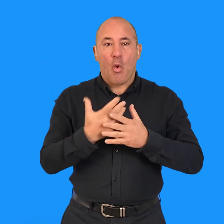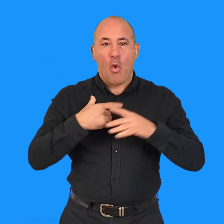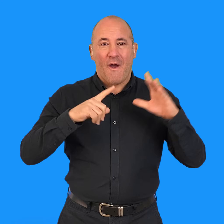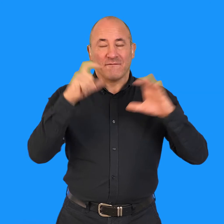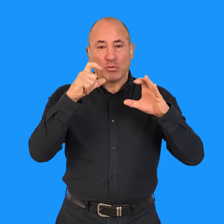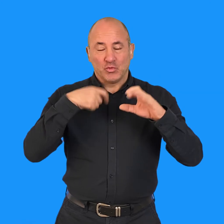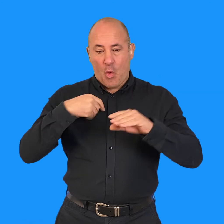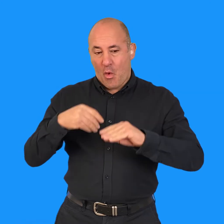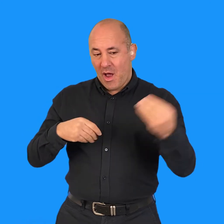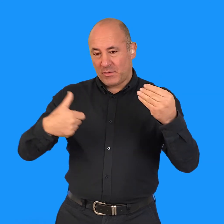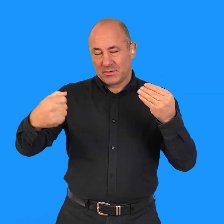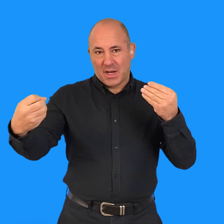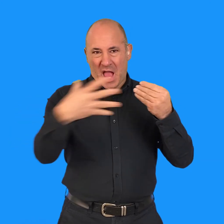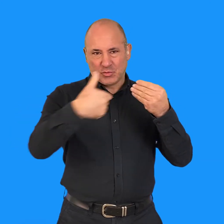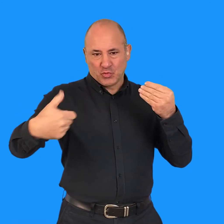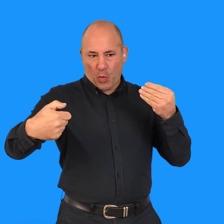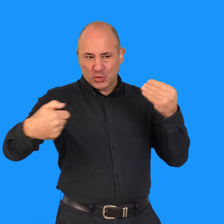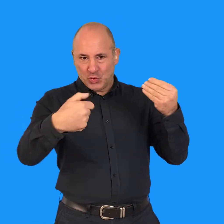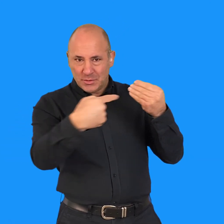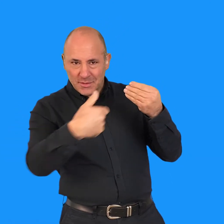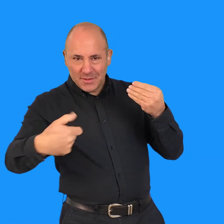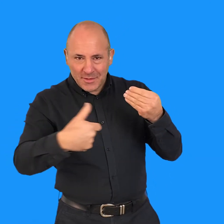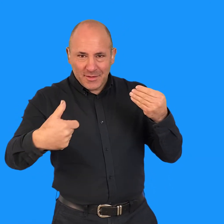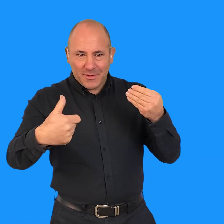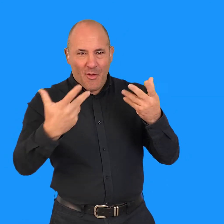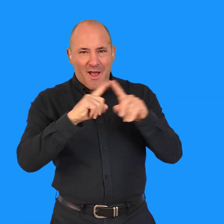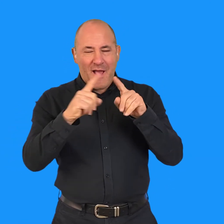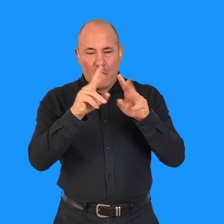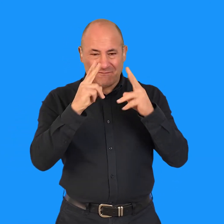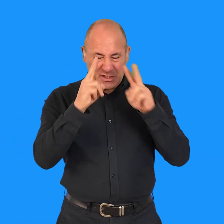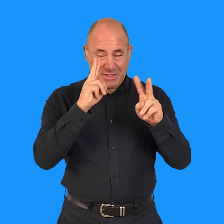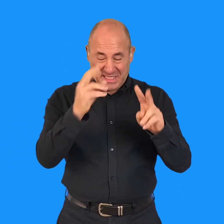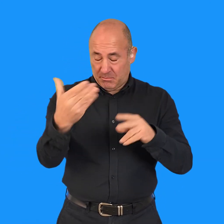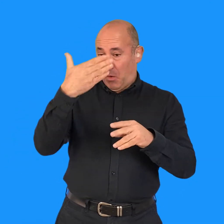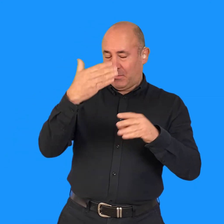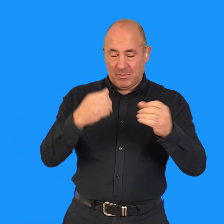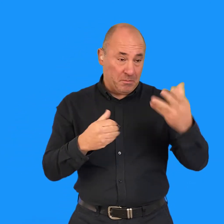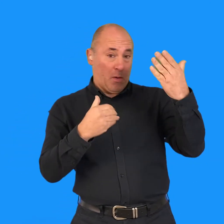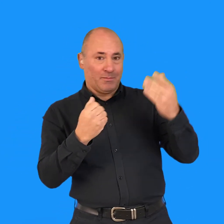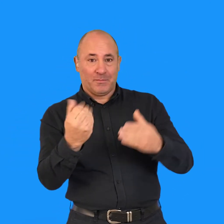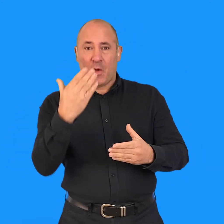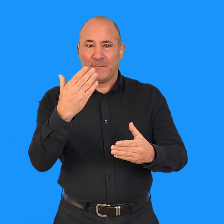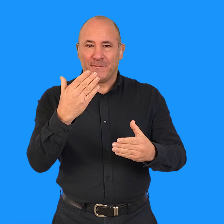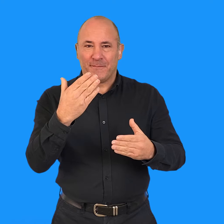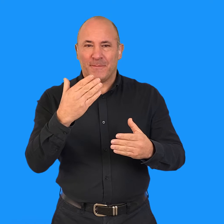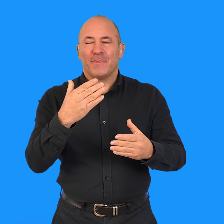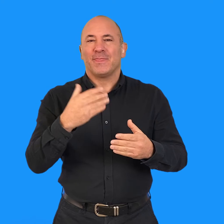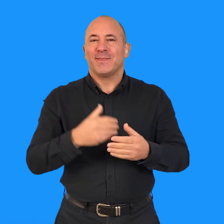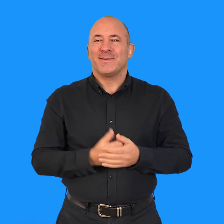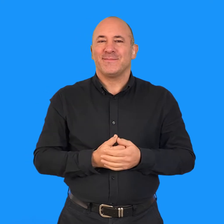or I show you a photograph in torchlight or there's things that kind of flash upon your vision.